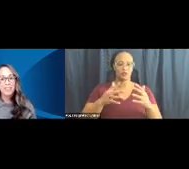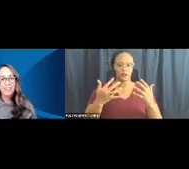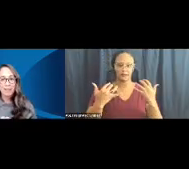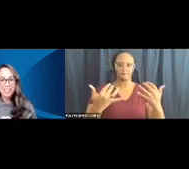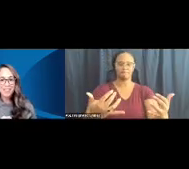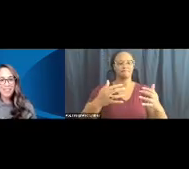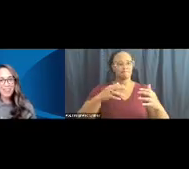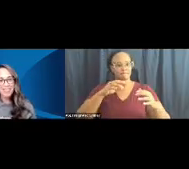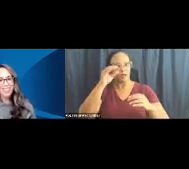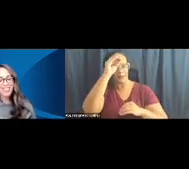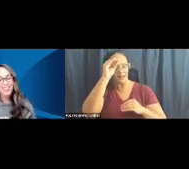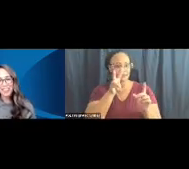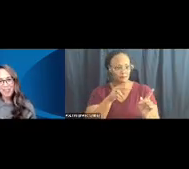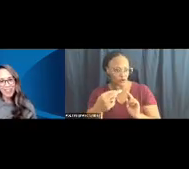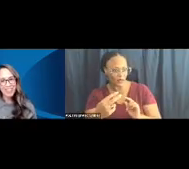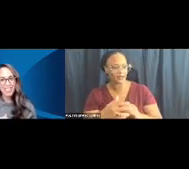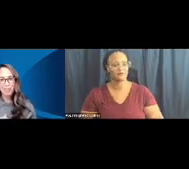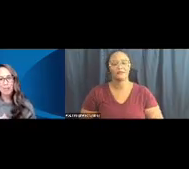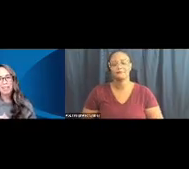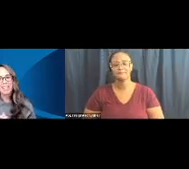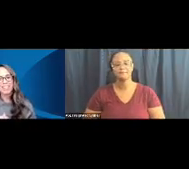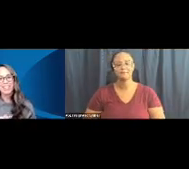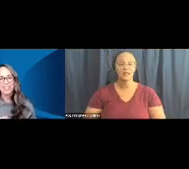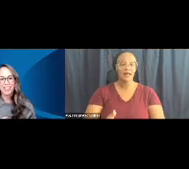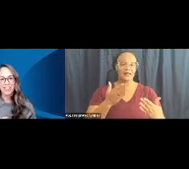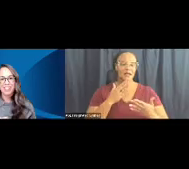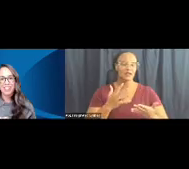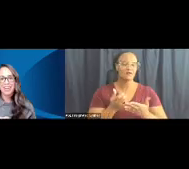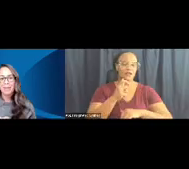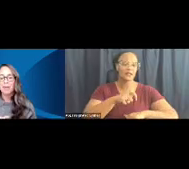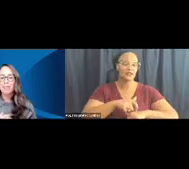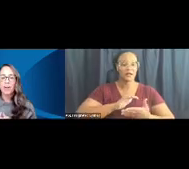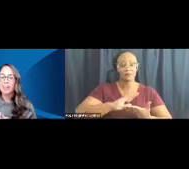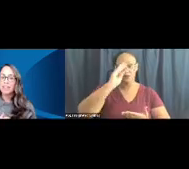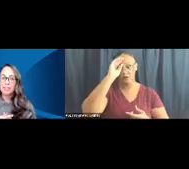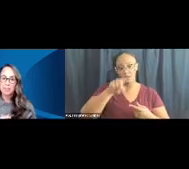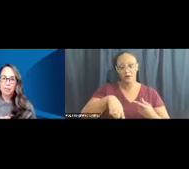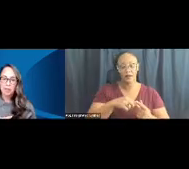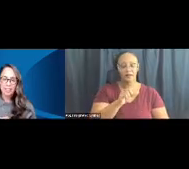Thank you for spending some time with us to learn about VSP and this resource and for all you do to